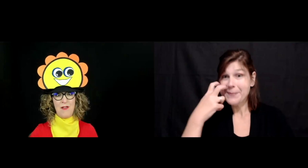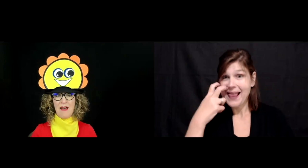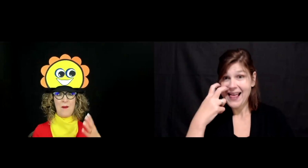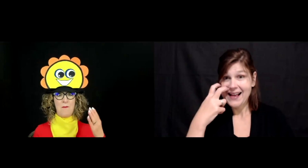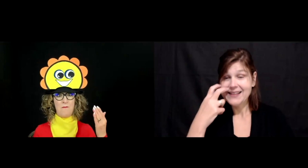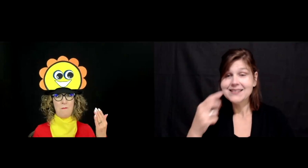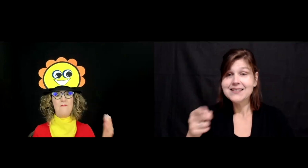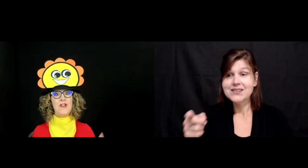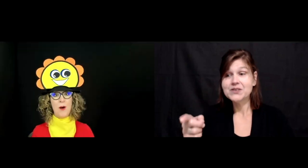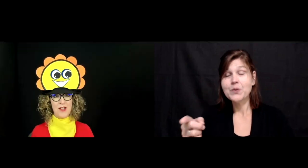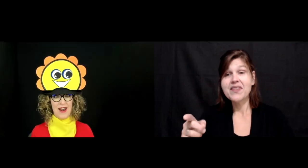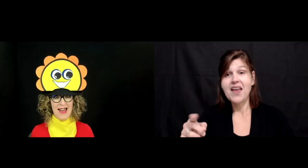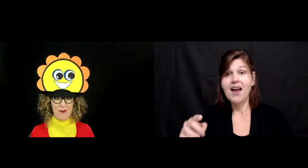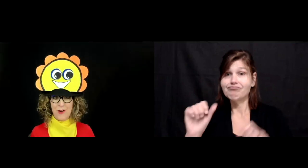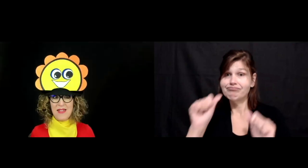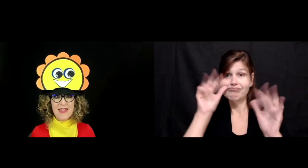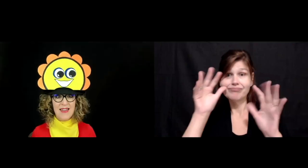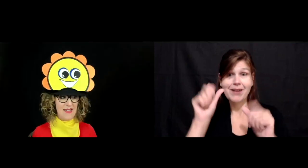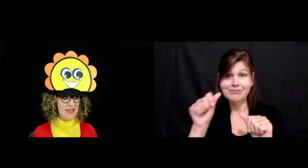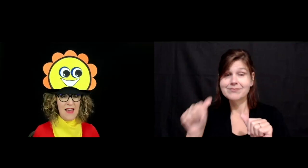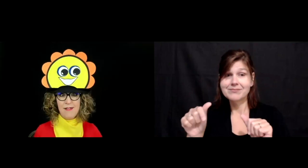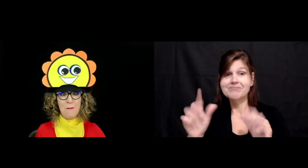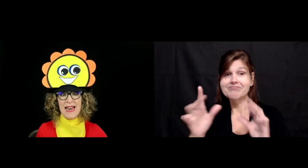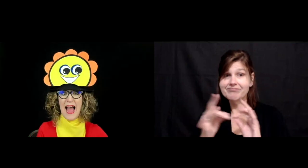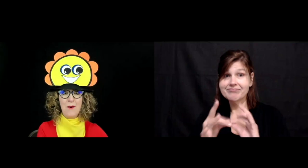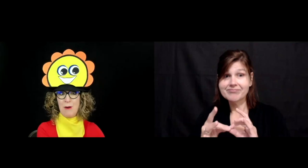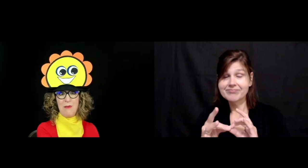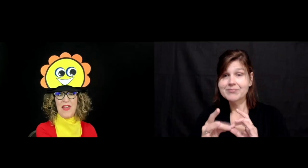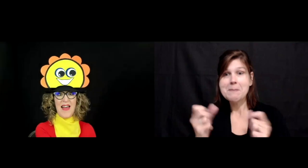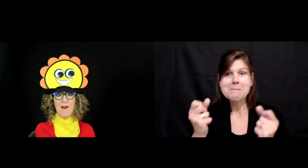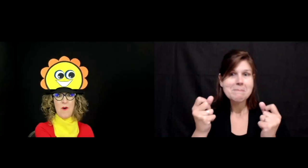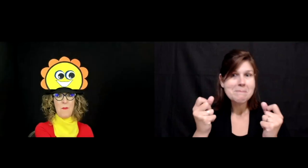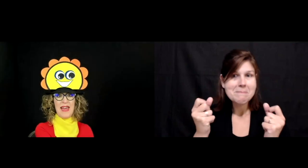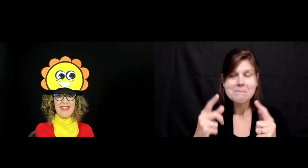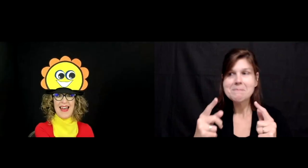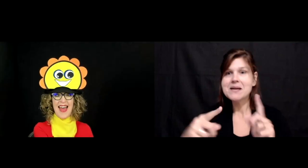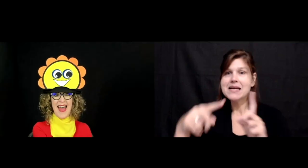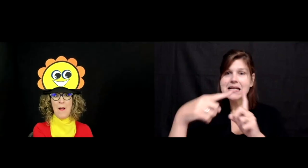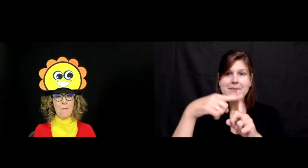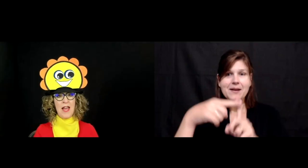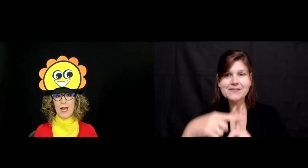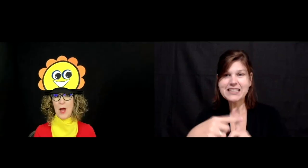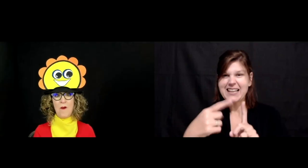So that's a phenomenal outcome, isn't it? So many outcomes within that one piece there, you know,